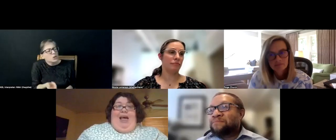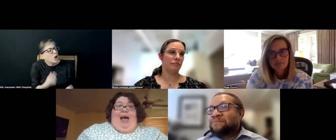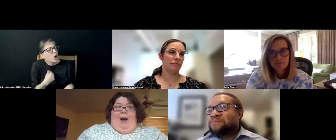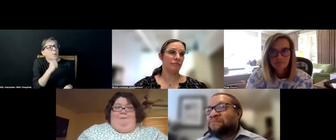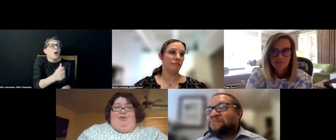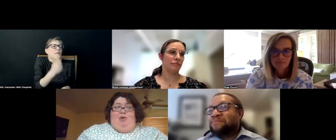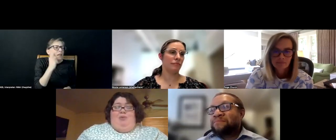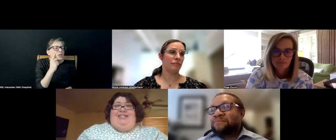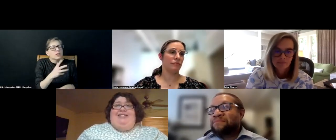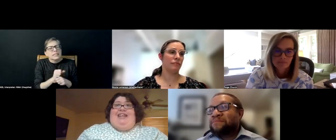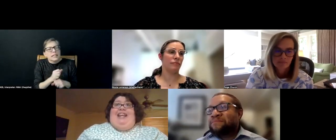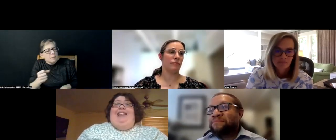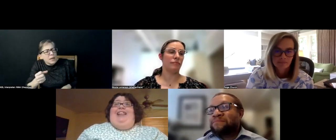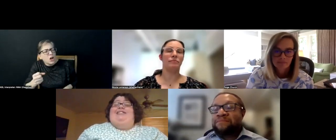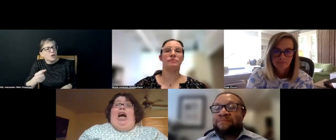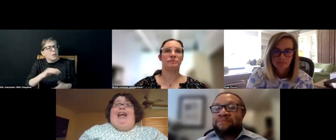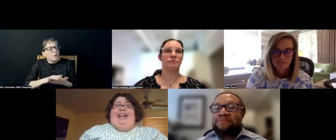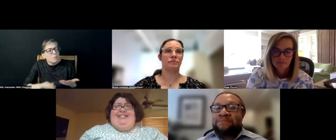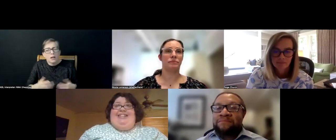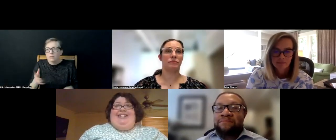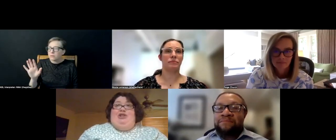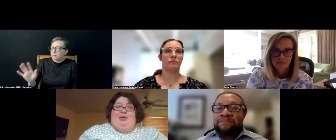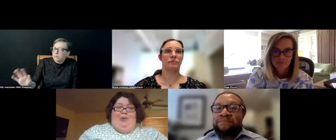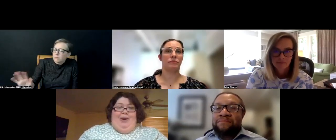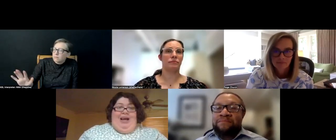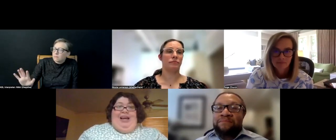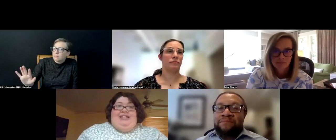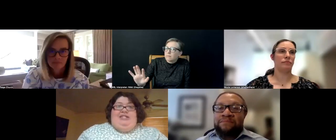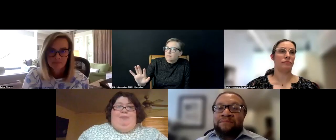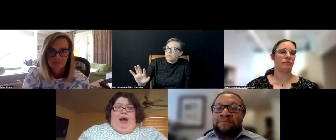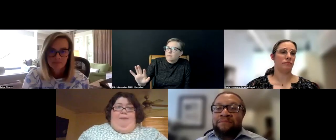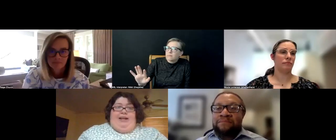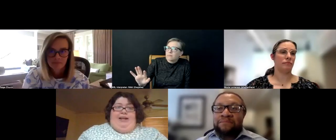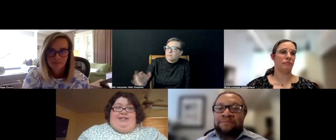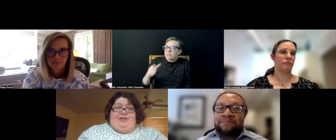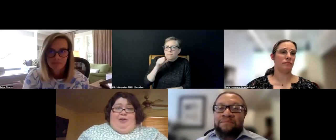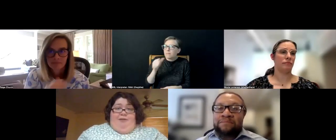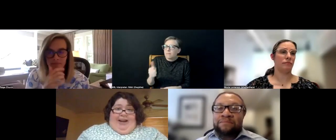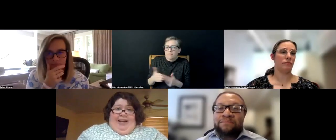It was things like that, that's not easy to speak up against assertively,